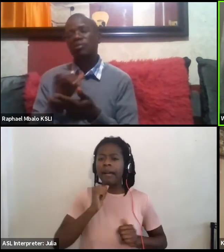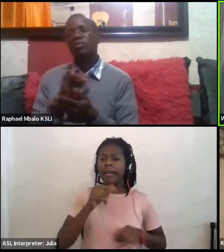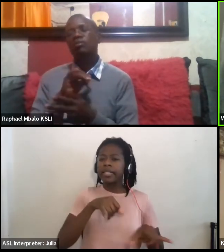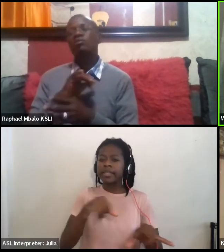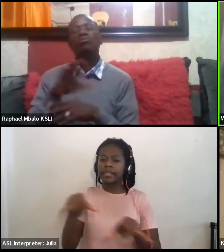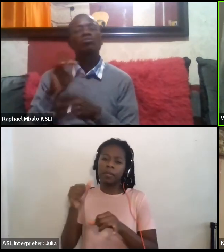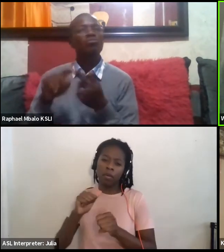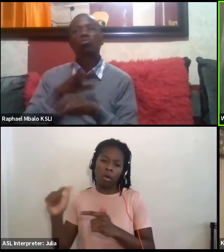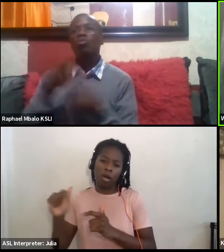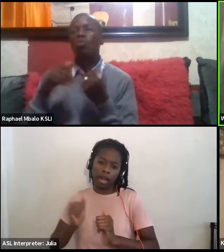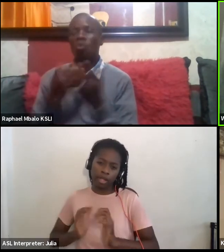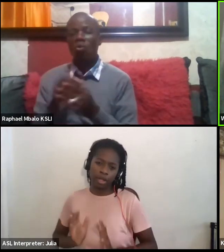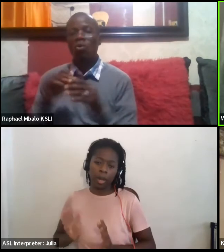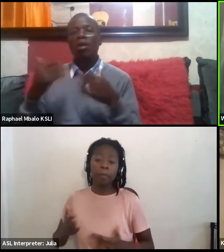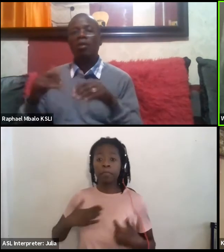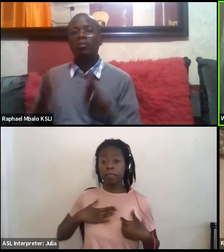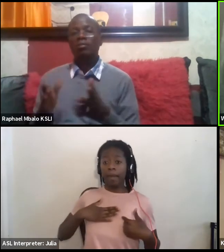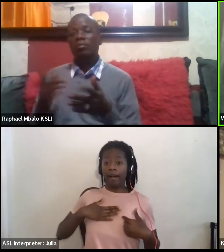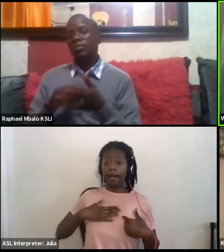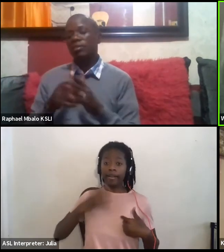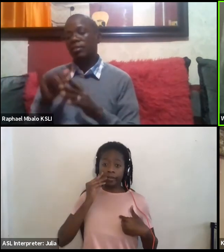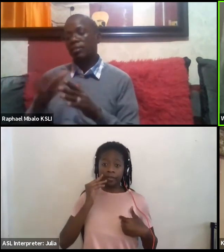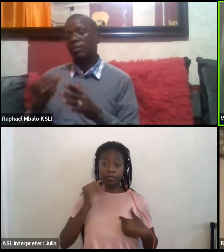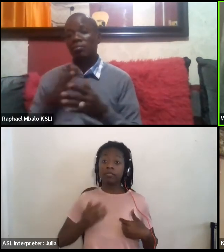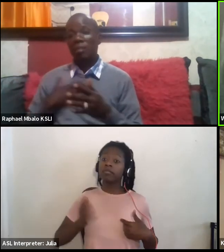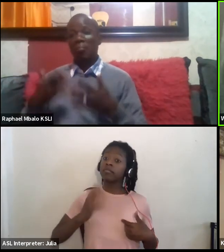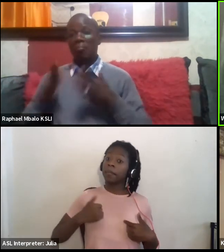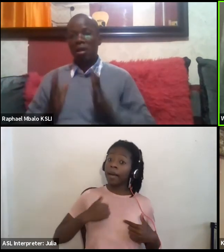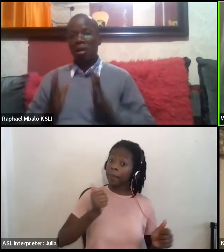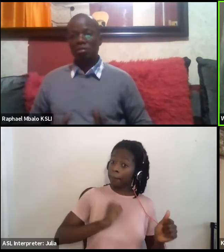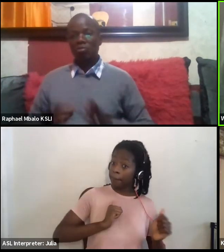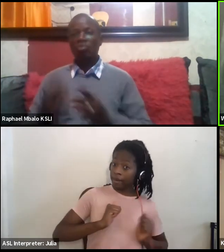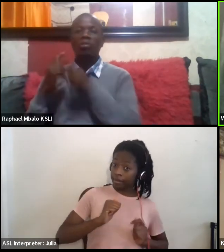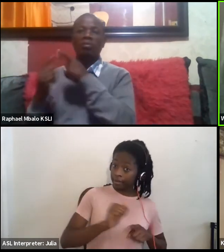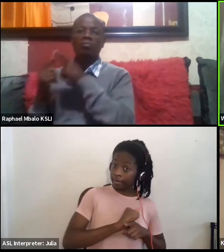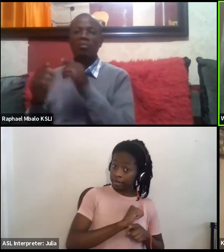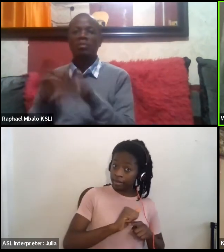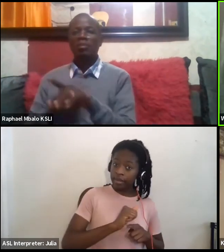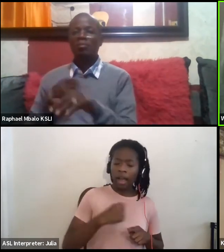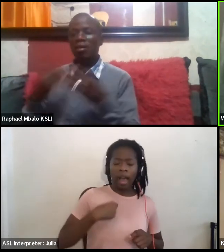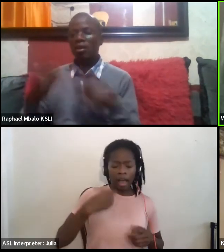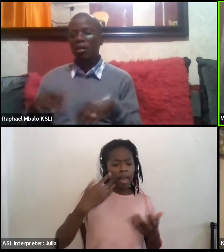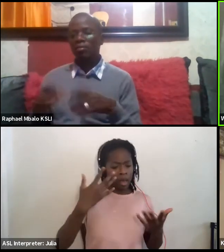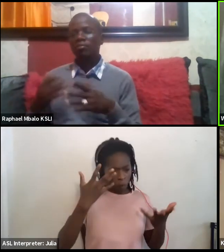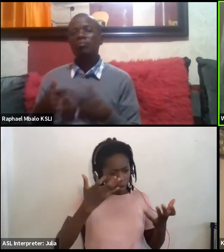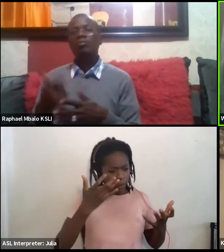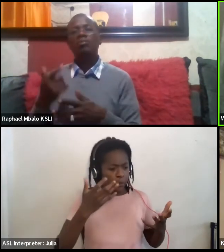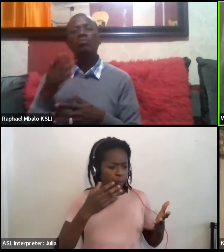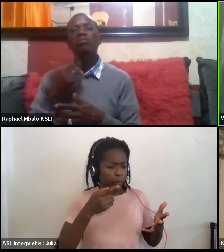this is just my personal experience. When I was acting, I was so keen on I want to master my body, I want to master my voice,